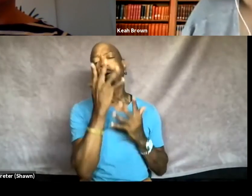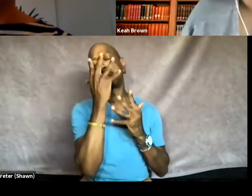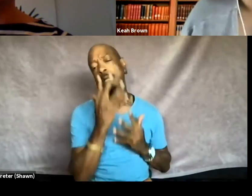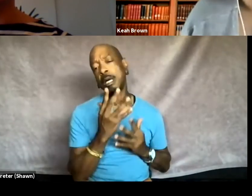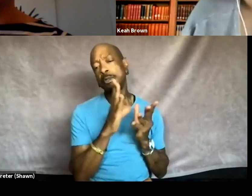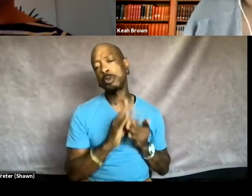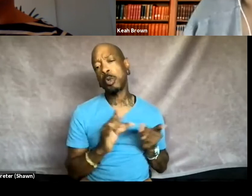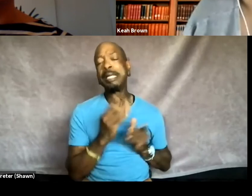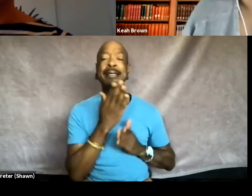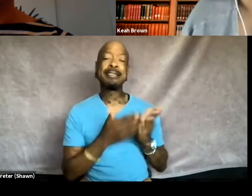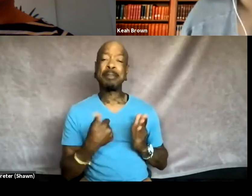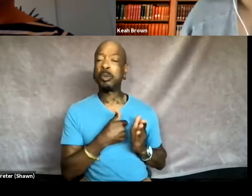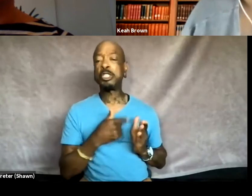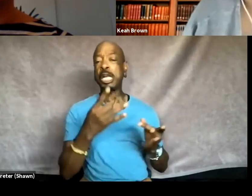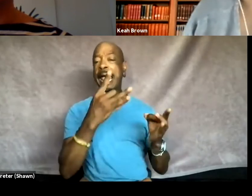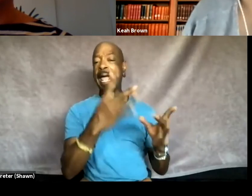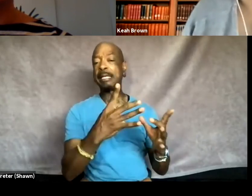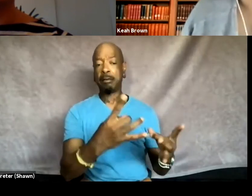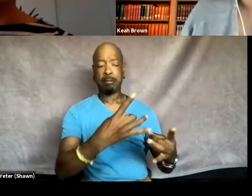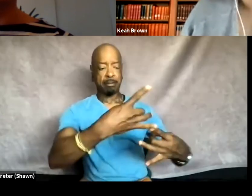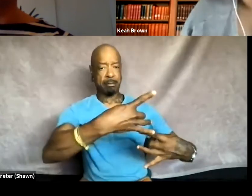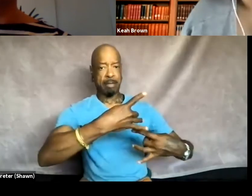hate we hate ourselves, and of course we want to die like.